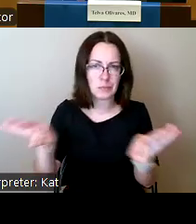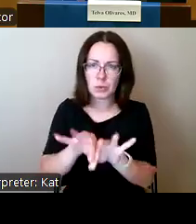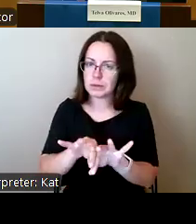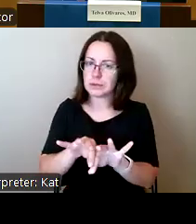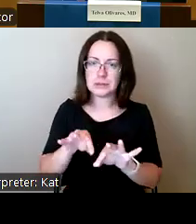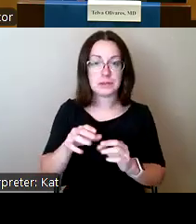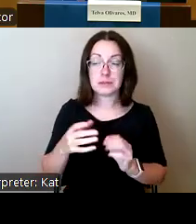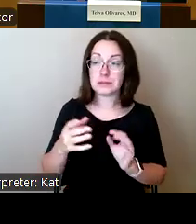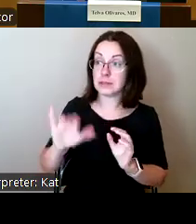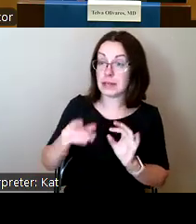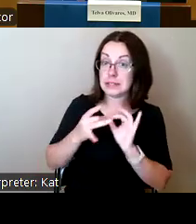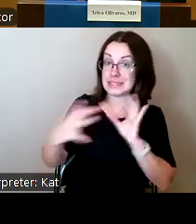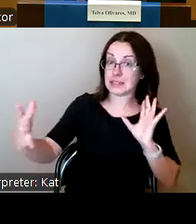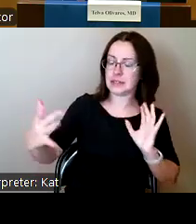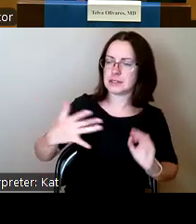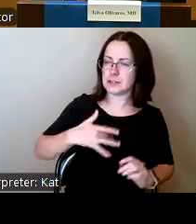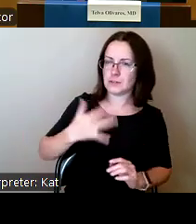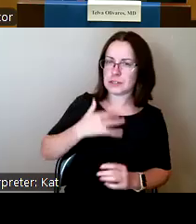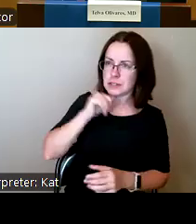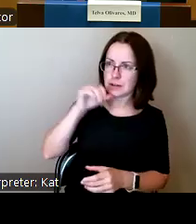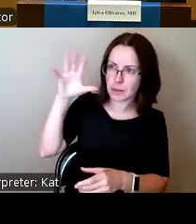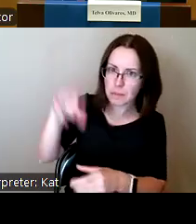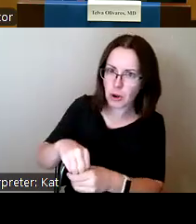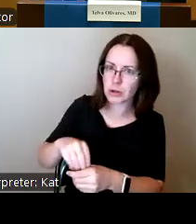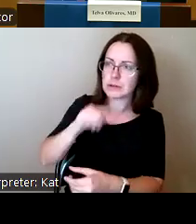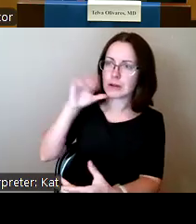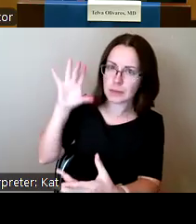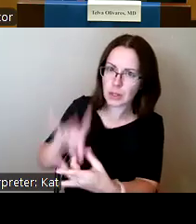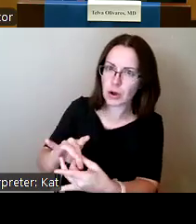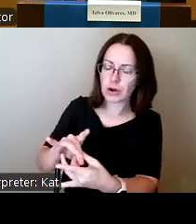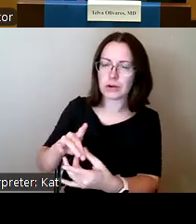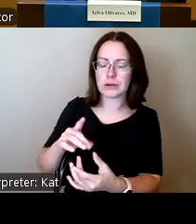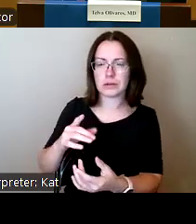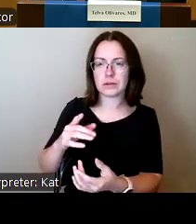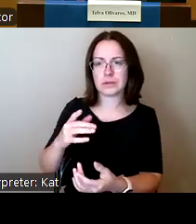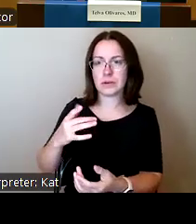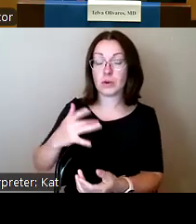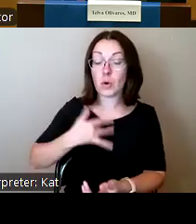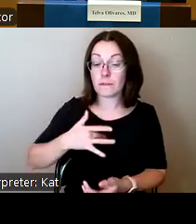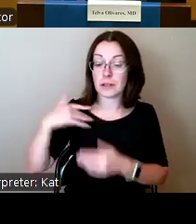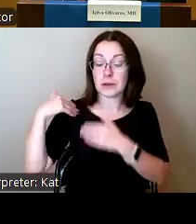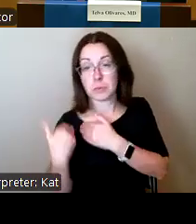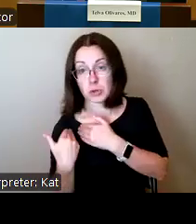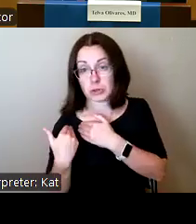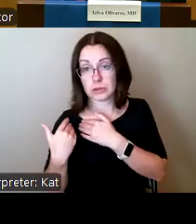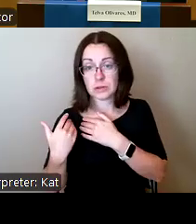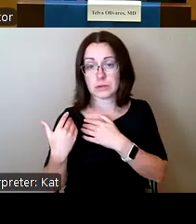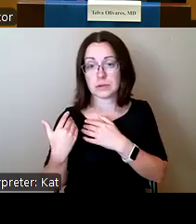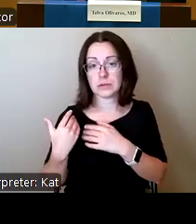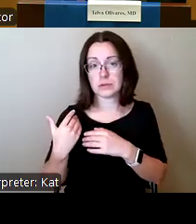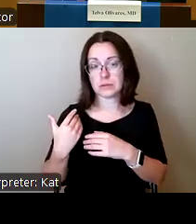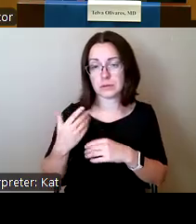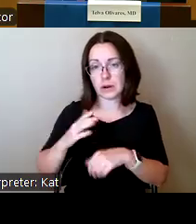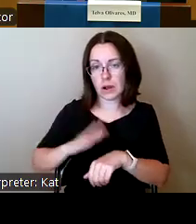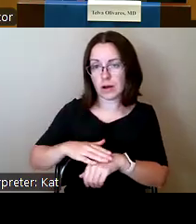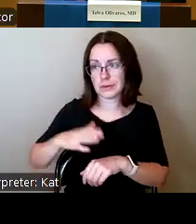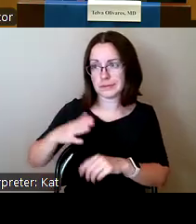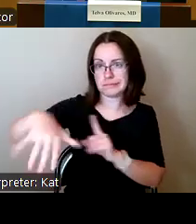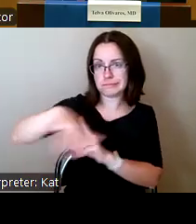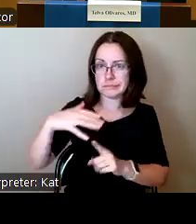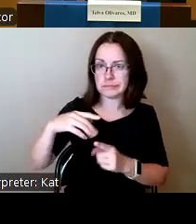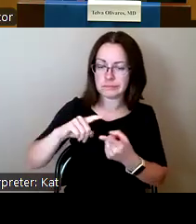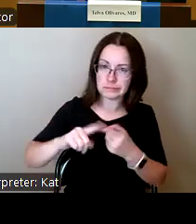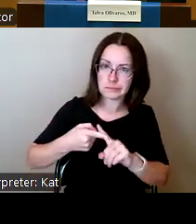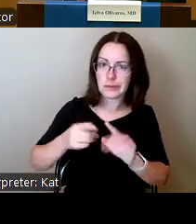not feeling being part of something uh or being a burden on one's surround um is a risk factor